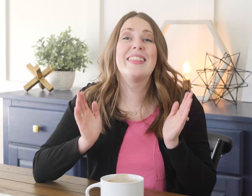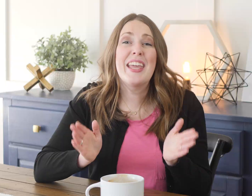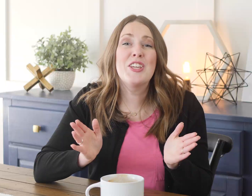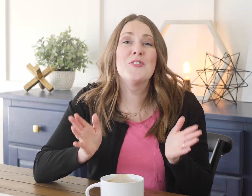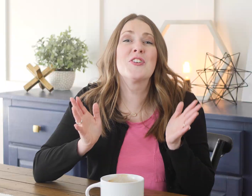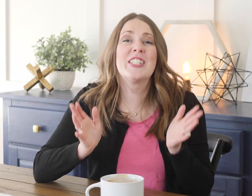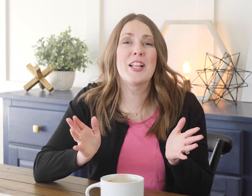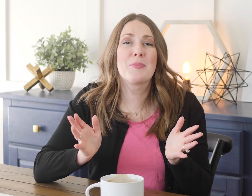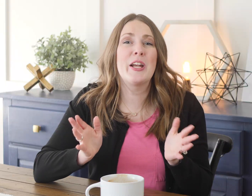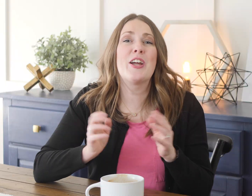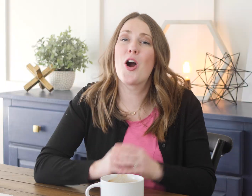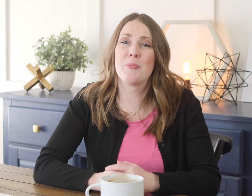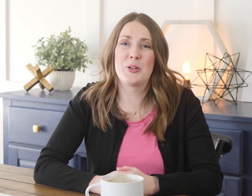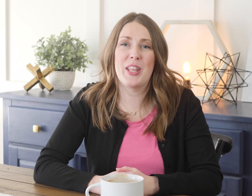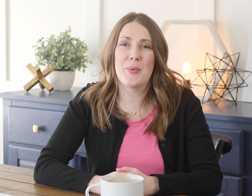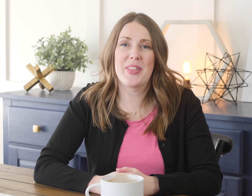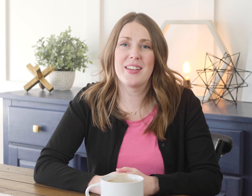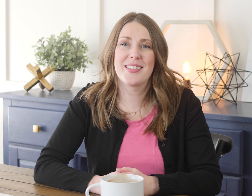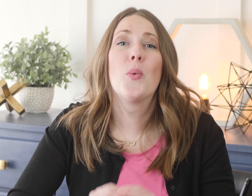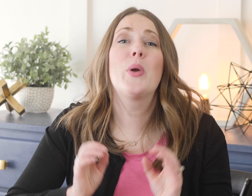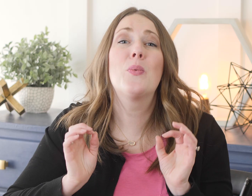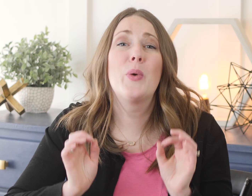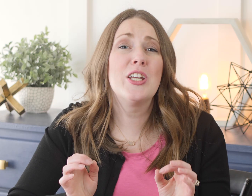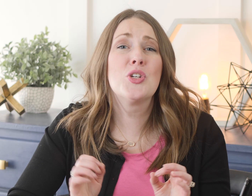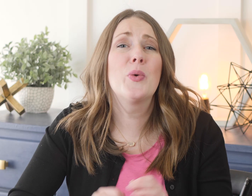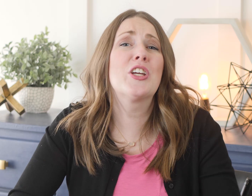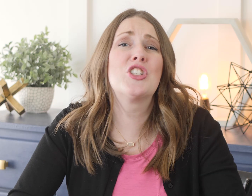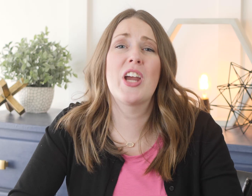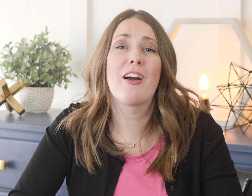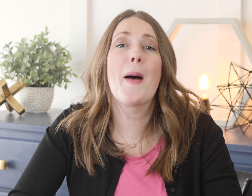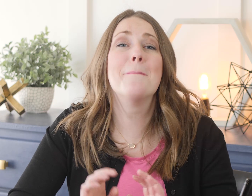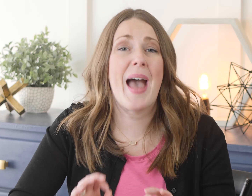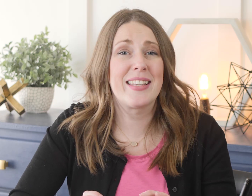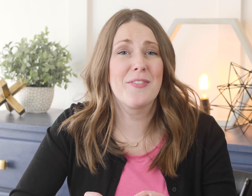Thank you for celebrating our birthday with us. We wish we could share a massive